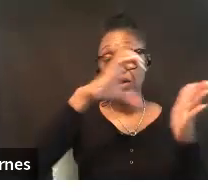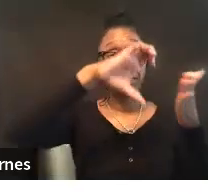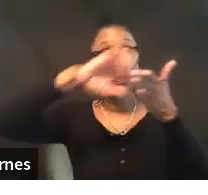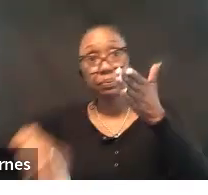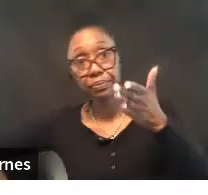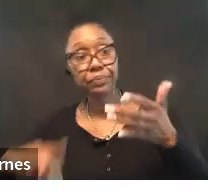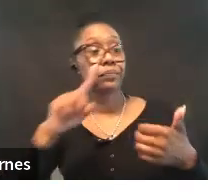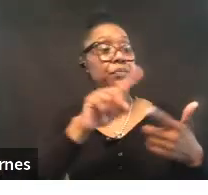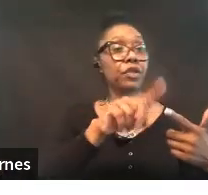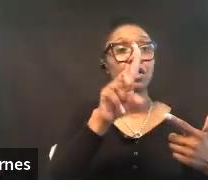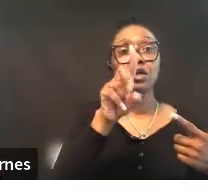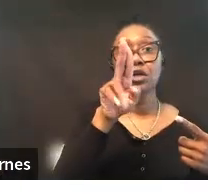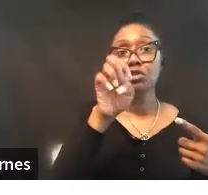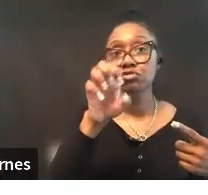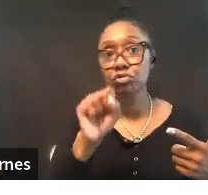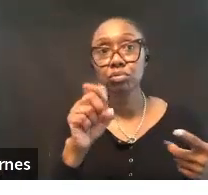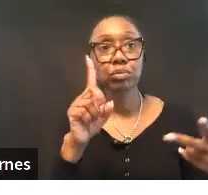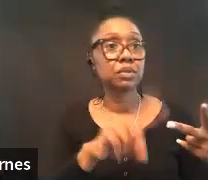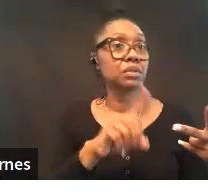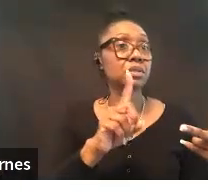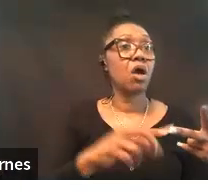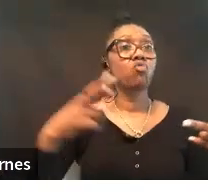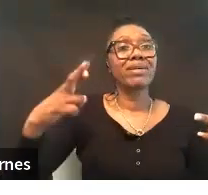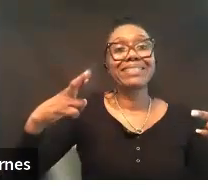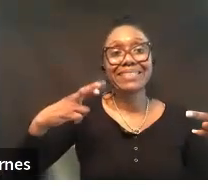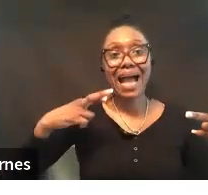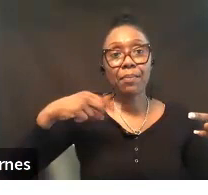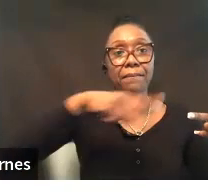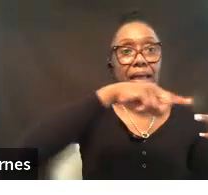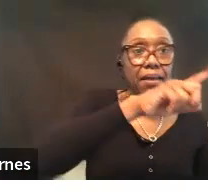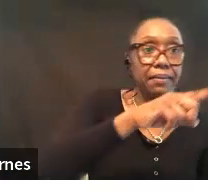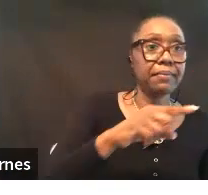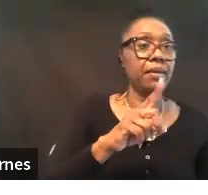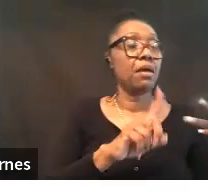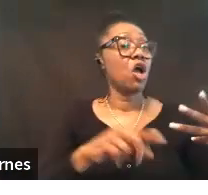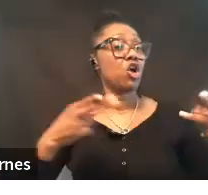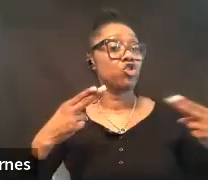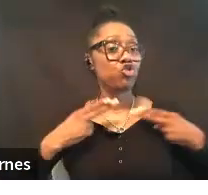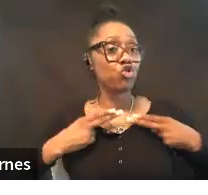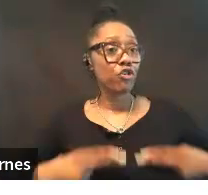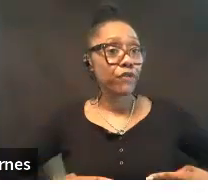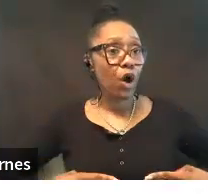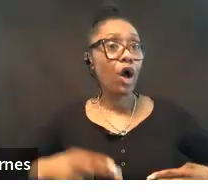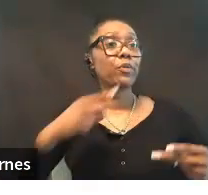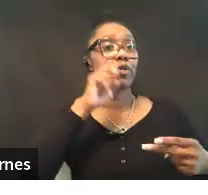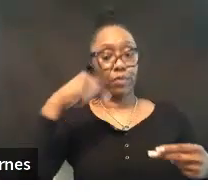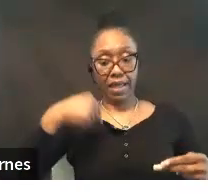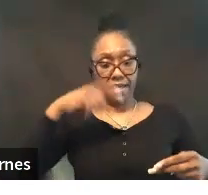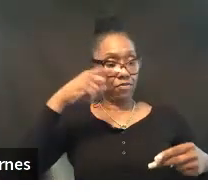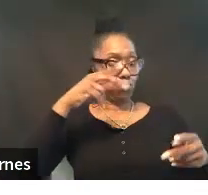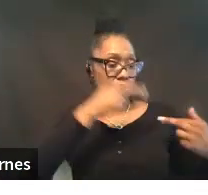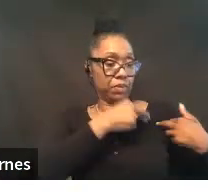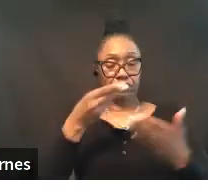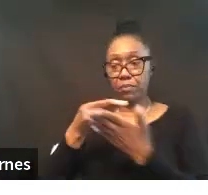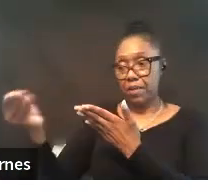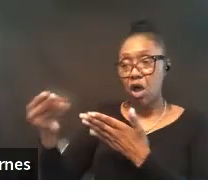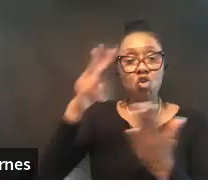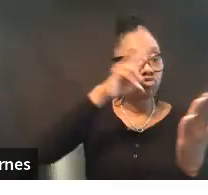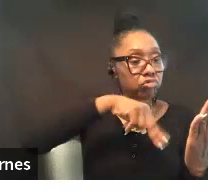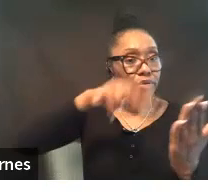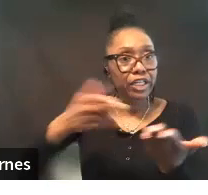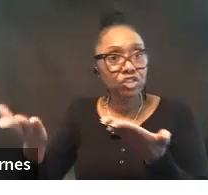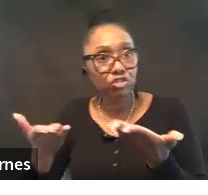Mandatory pension contributions. Uniforms and those are required to be purchased by the employee. Reader services, driver services.